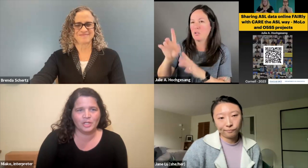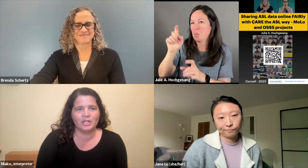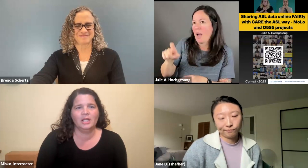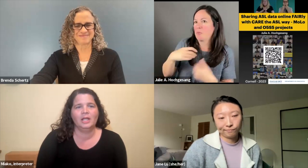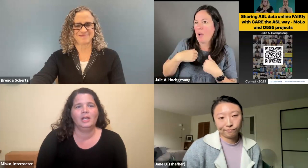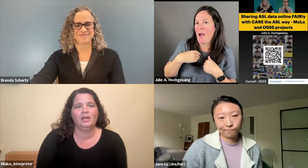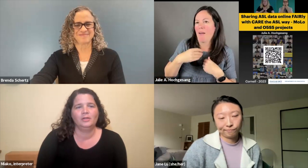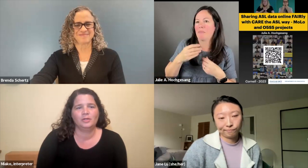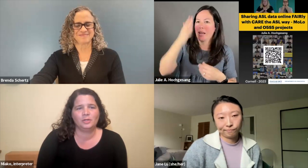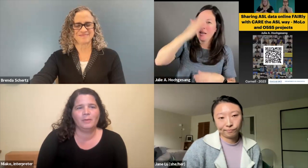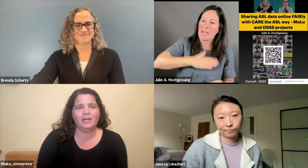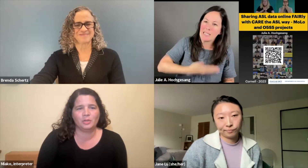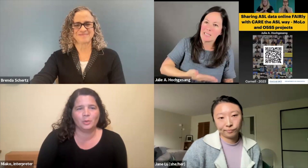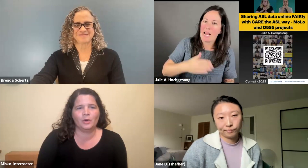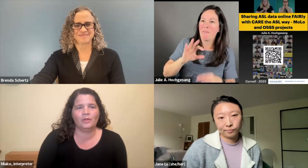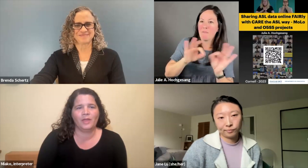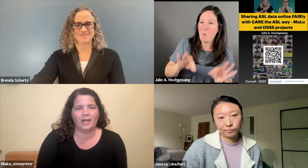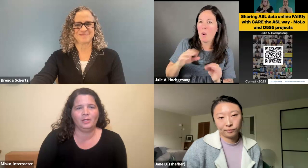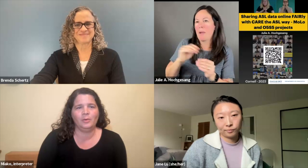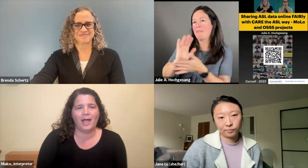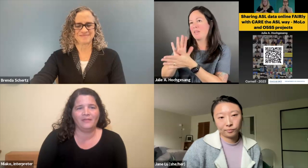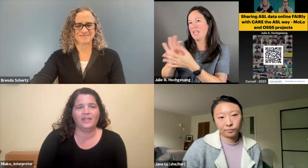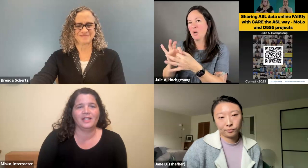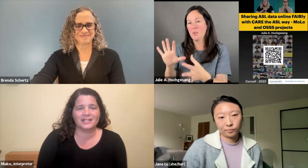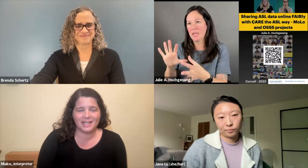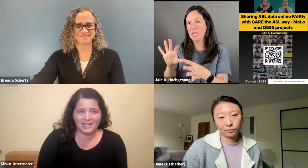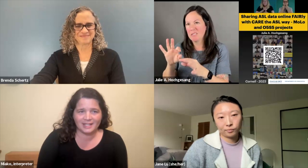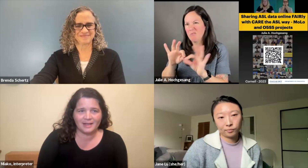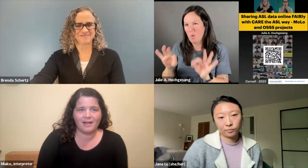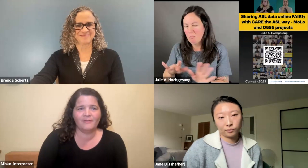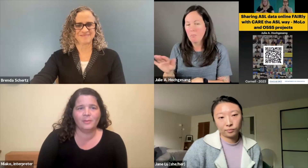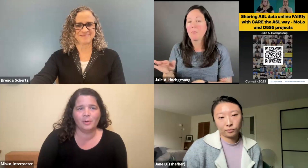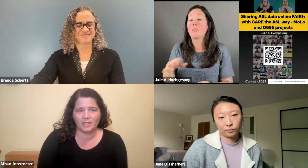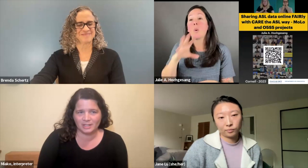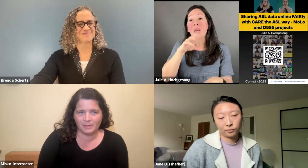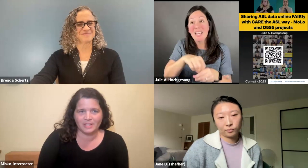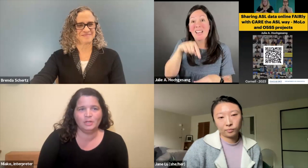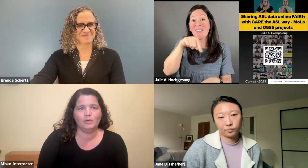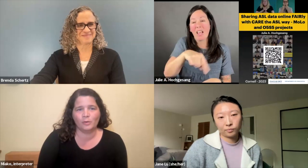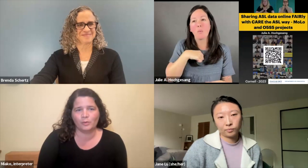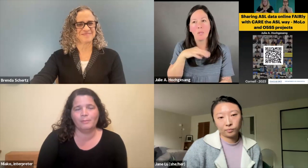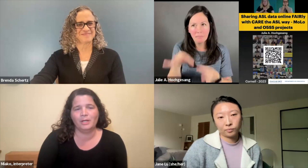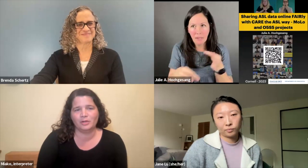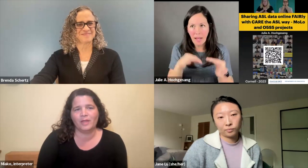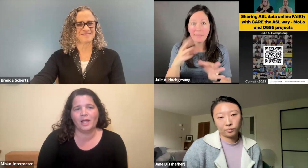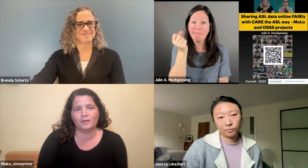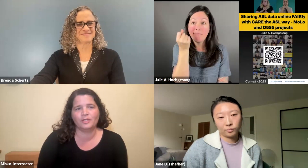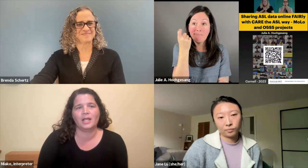institution to make sure that you have the consent of the participants and you go through and make sure they understand